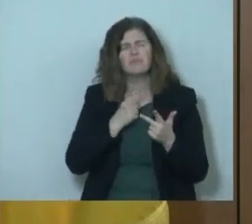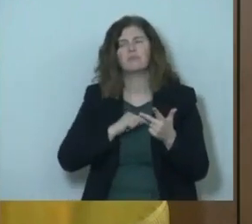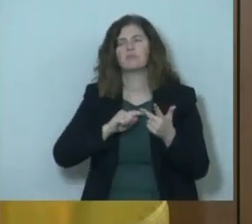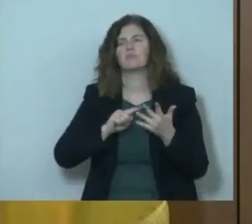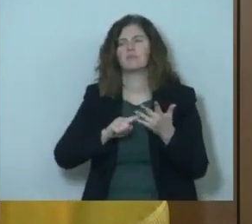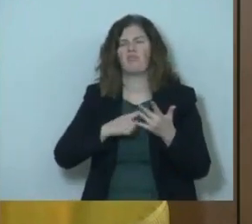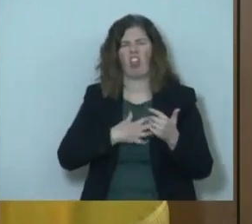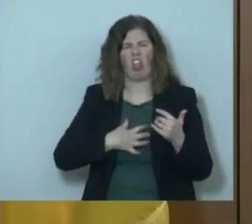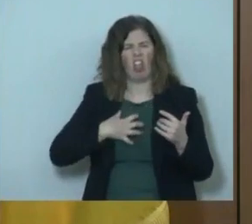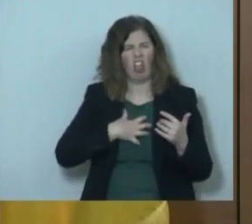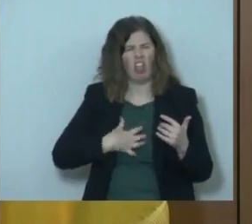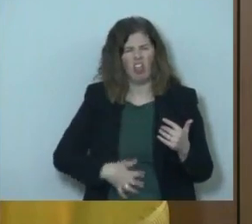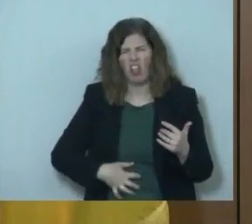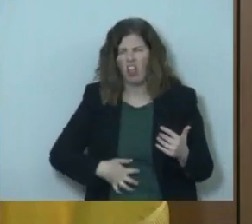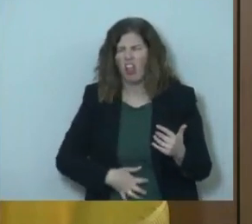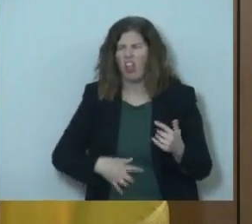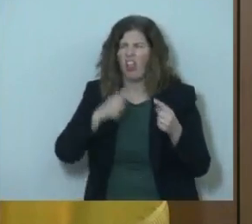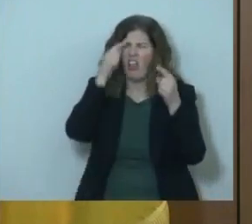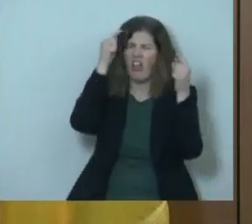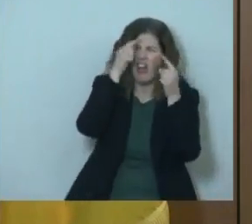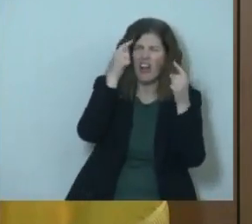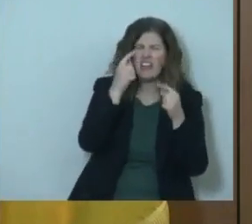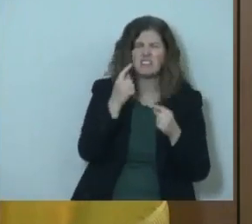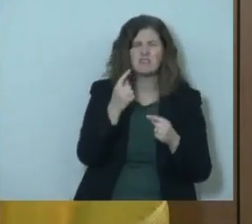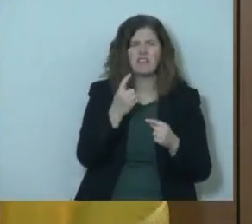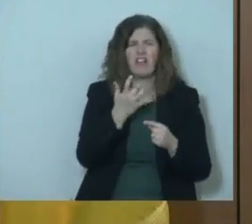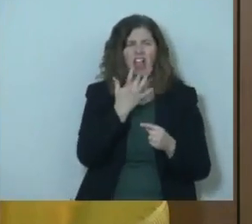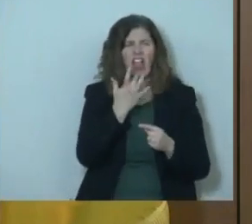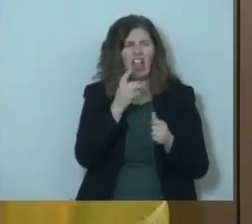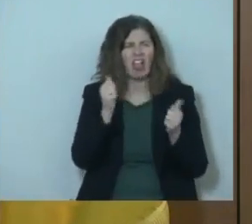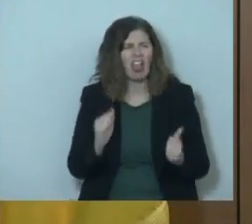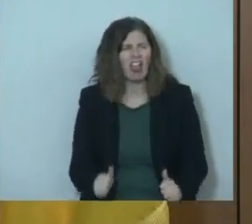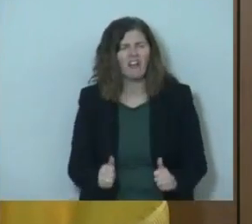THEY CAN MONITOR THEMSELVES FOR ANY SYMPTOMS.